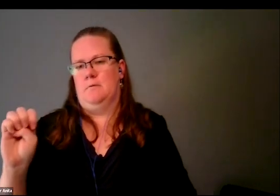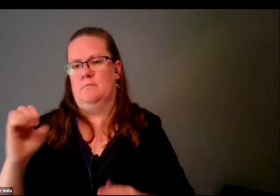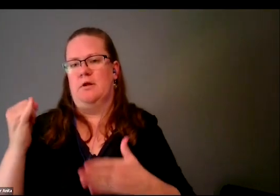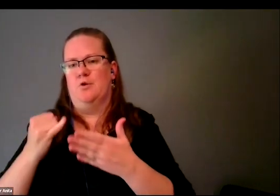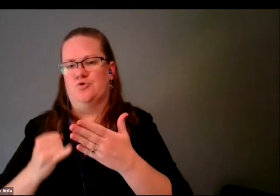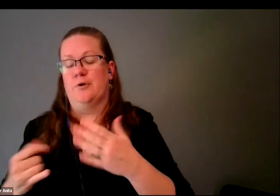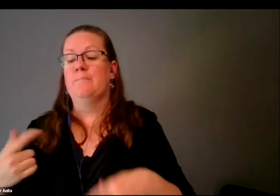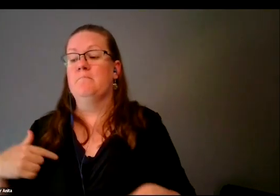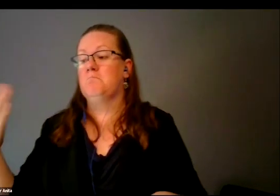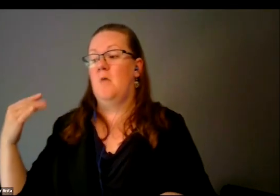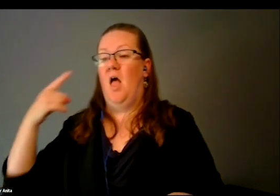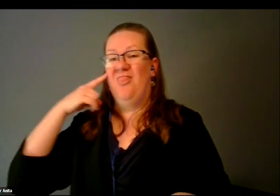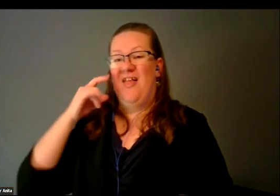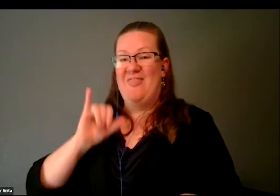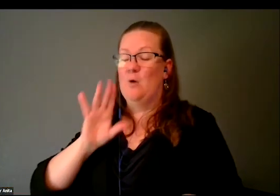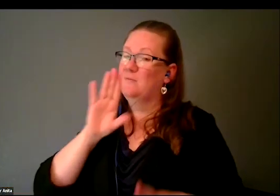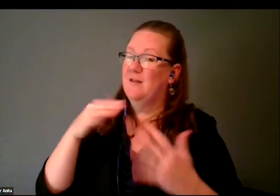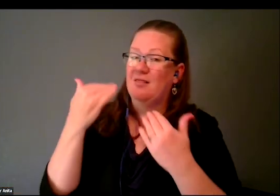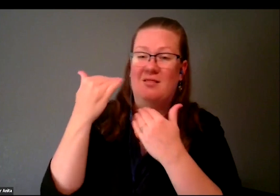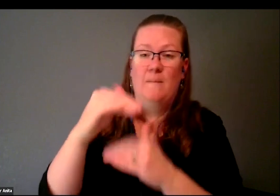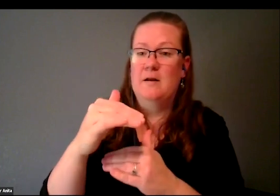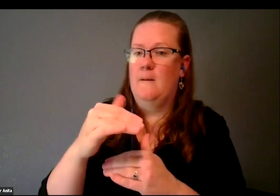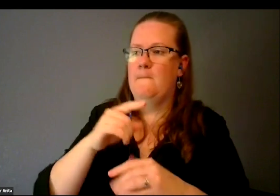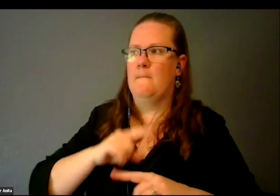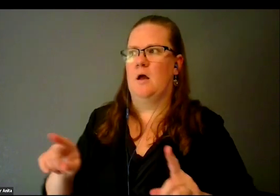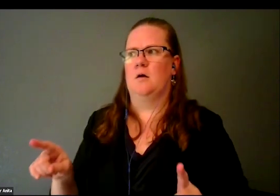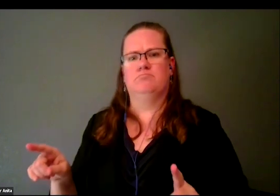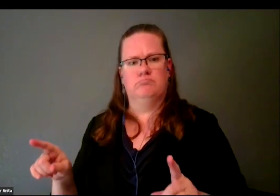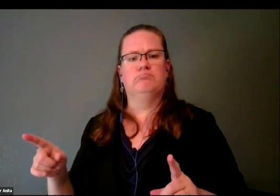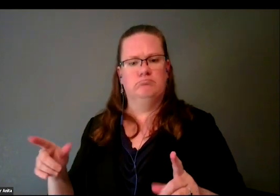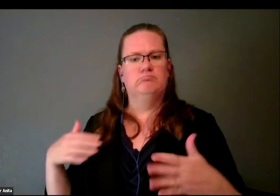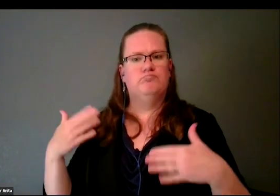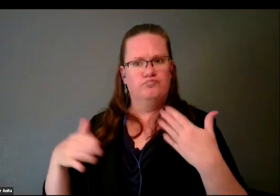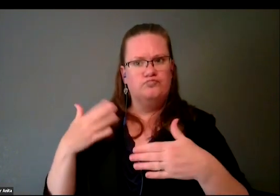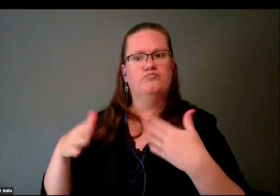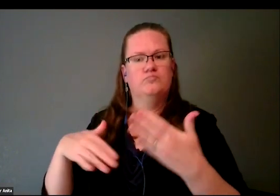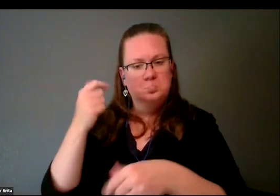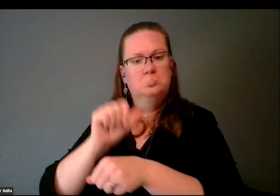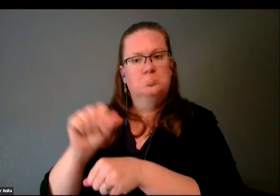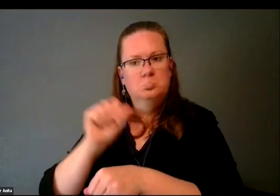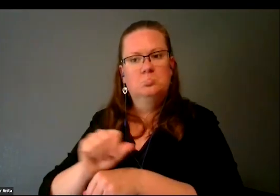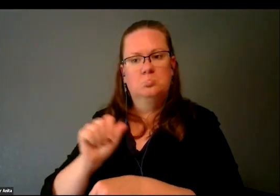was going to be limiting, but as I continued to work on this research project with PSU and Cornell Tech,